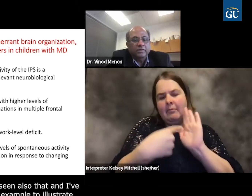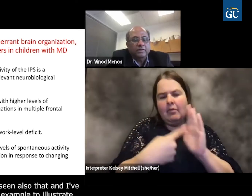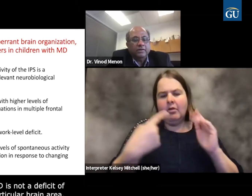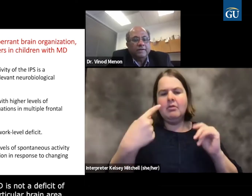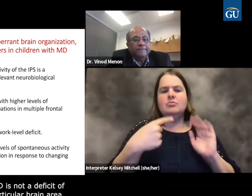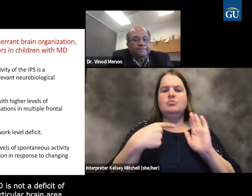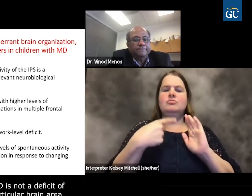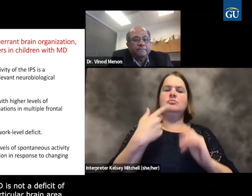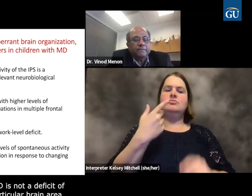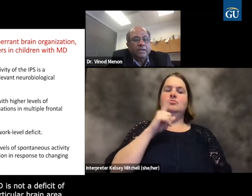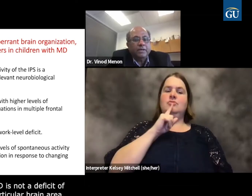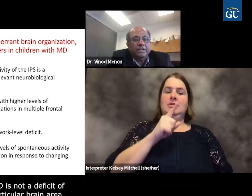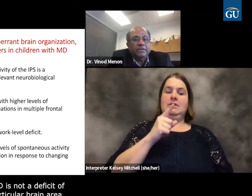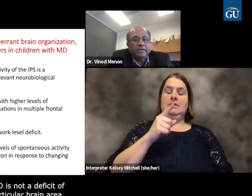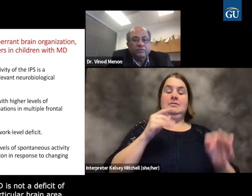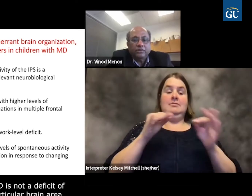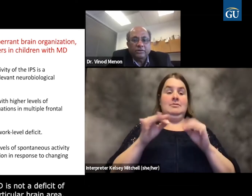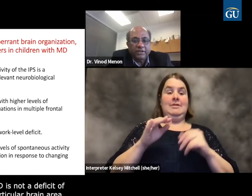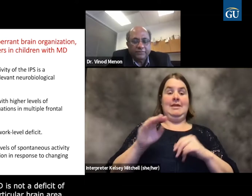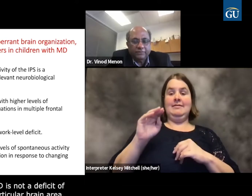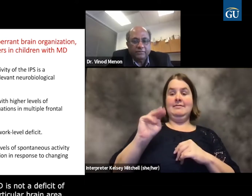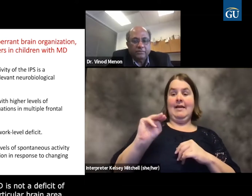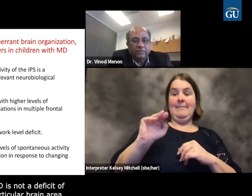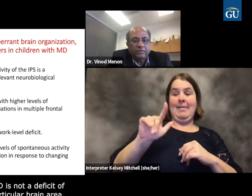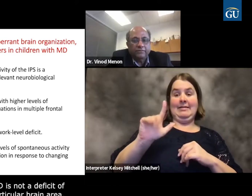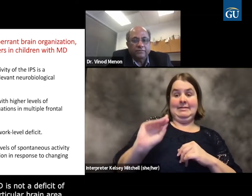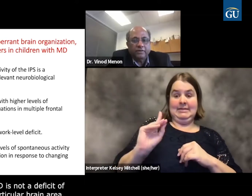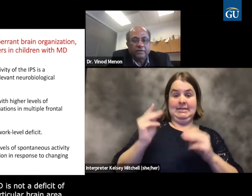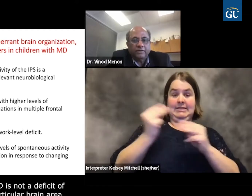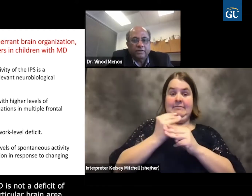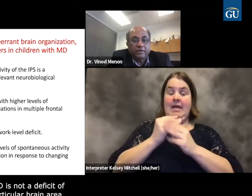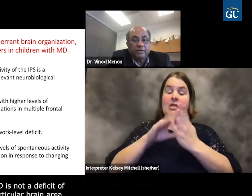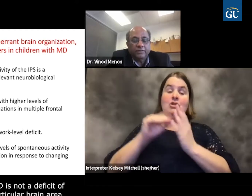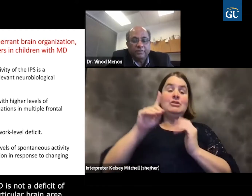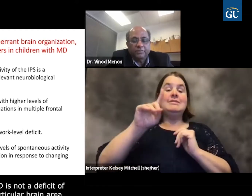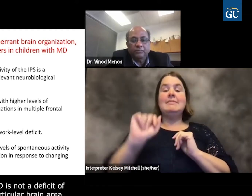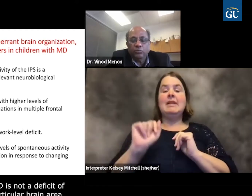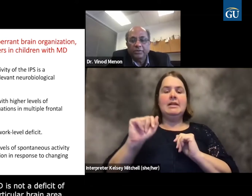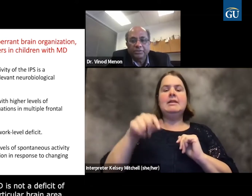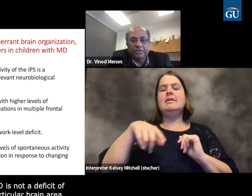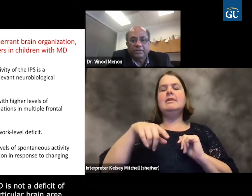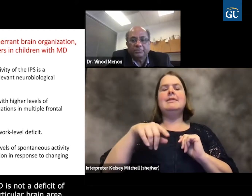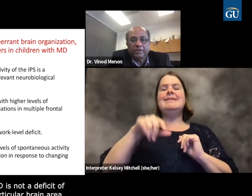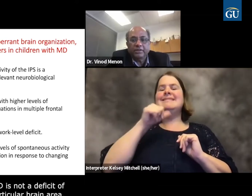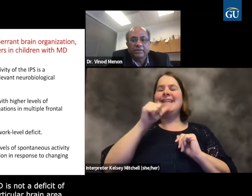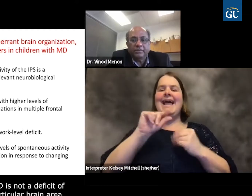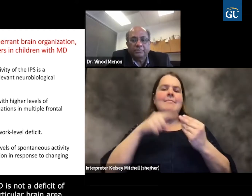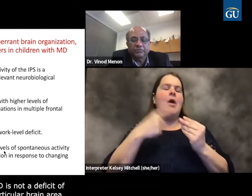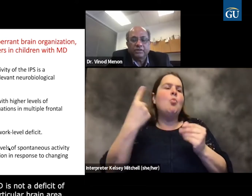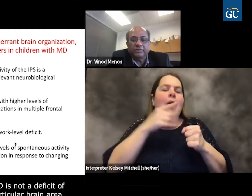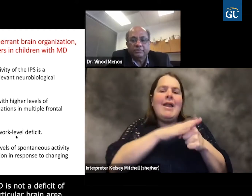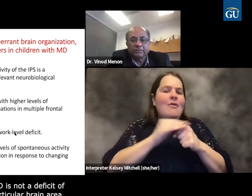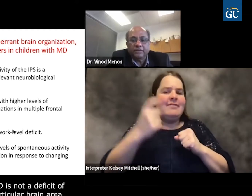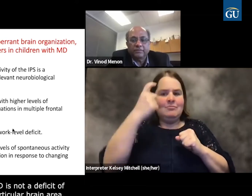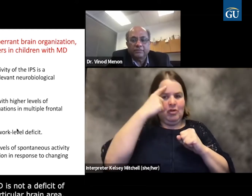that mld is not a deficit of